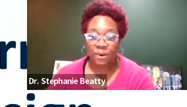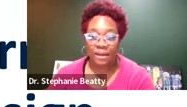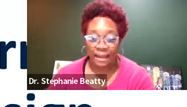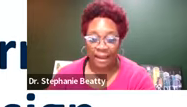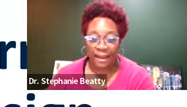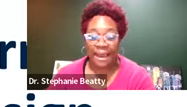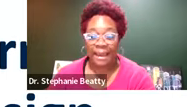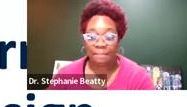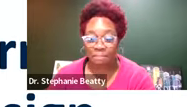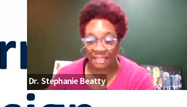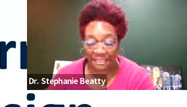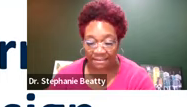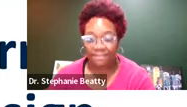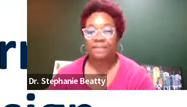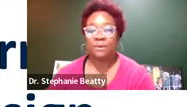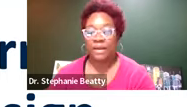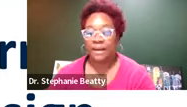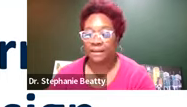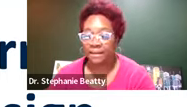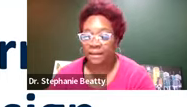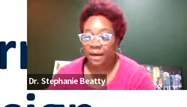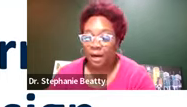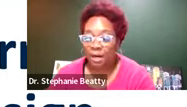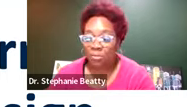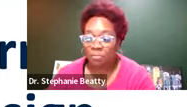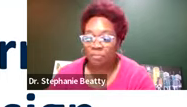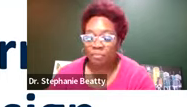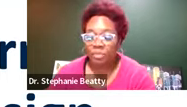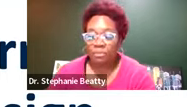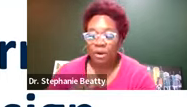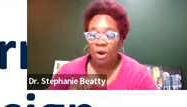So, A and B.